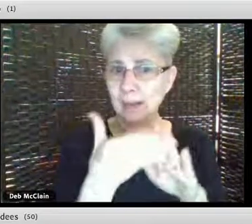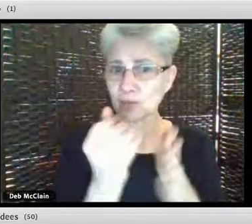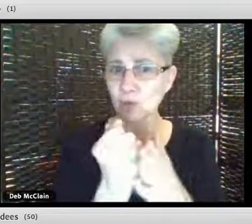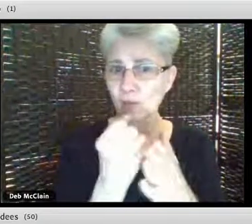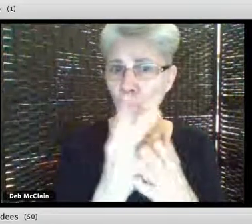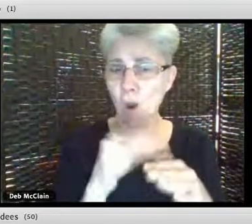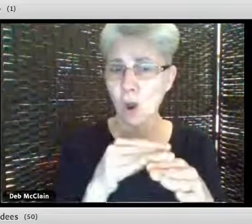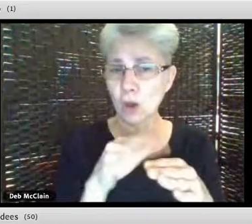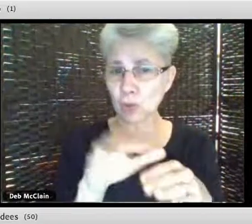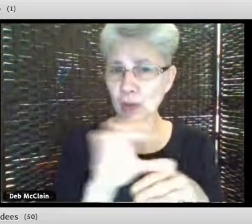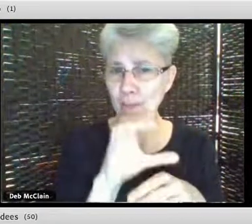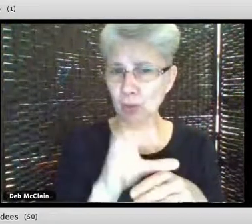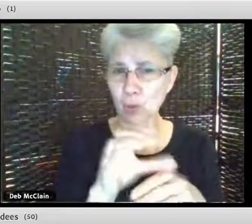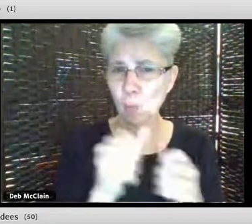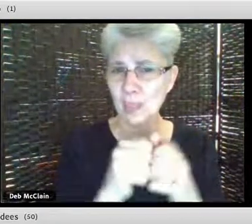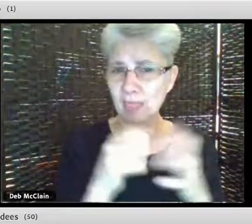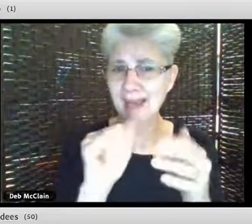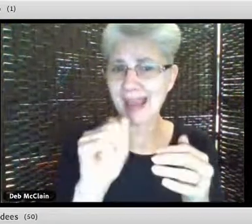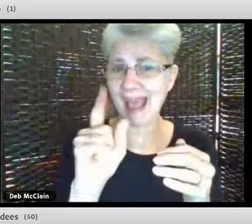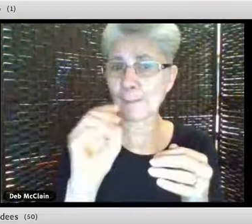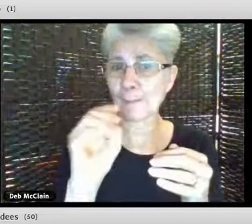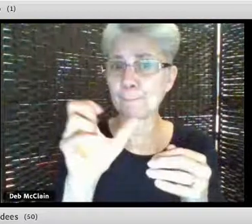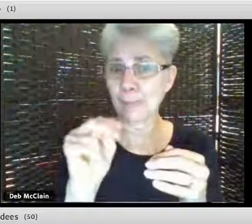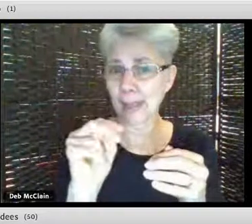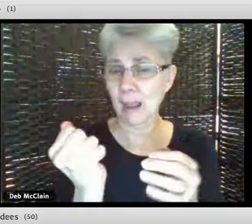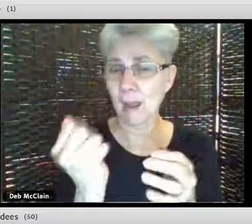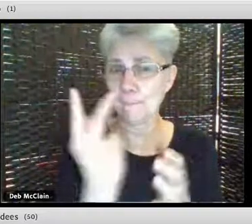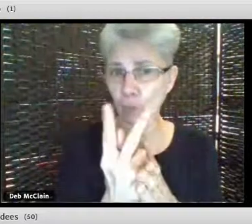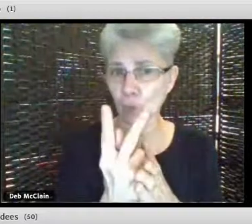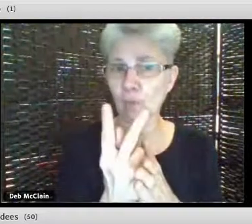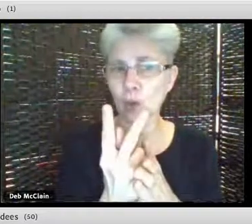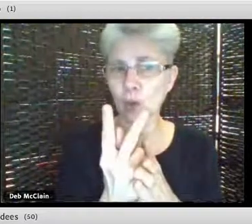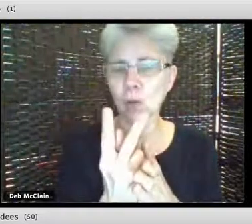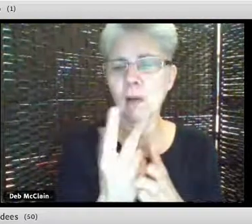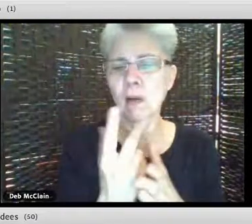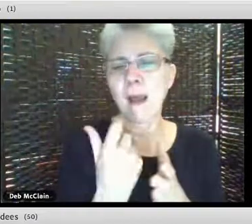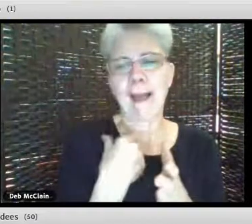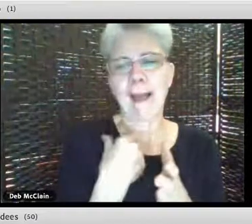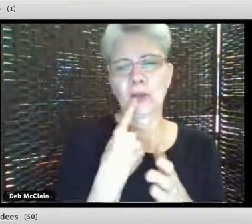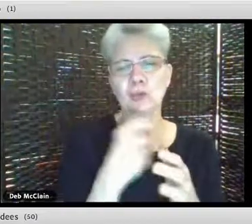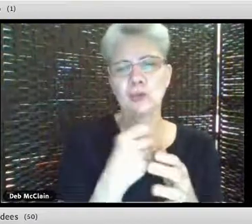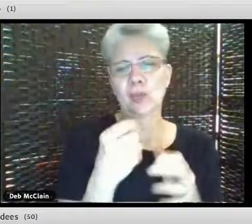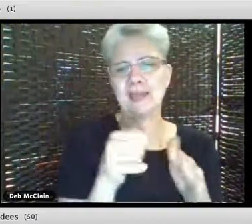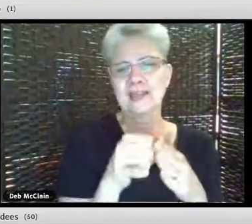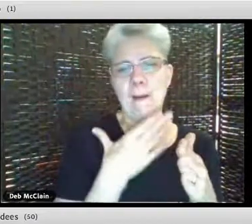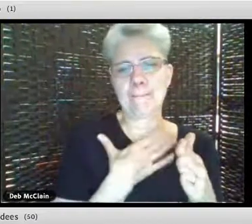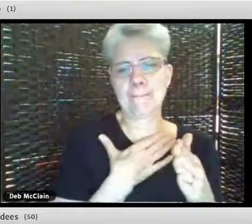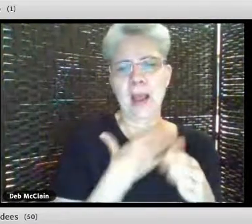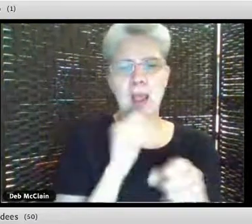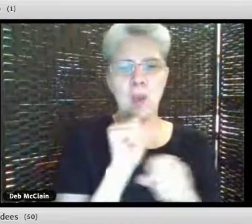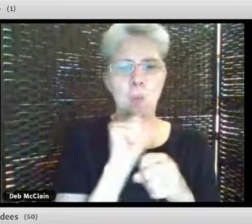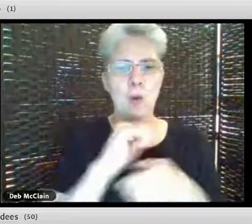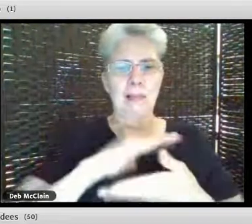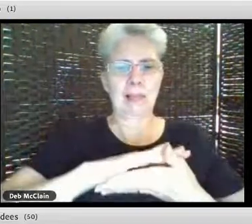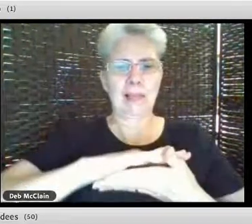I can't even get to Google Drive. It's completely blocked, so I can only do this on my work laptop that's kind of unrestricted if that makes sense.